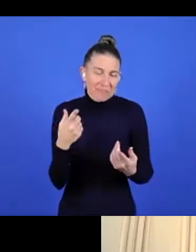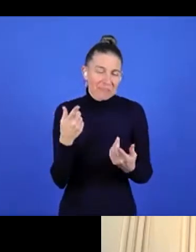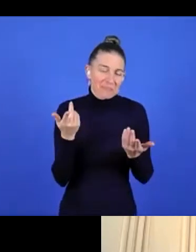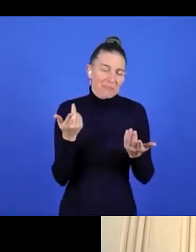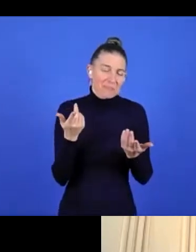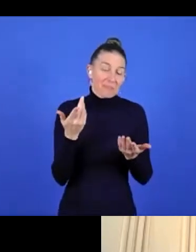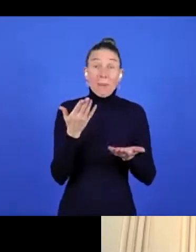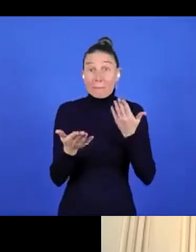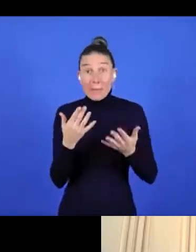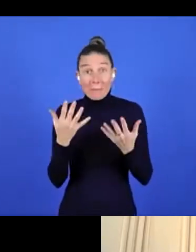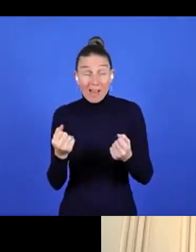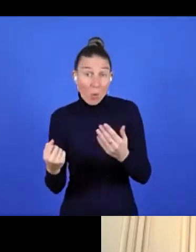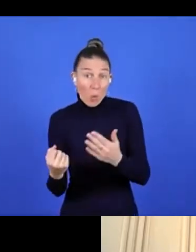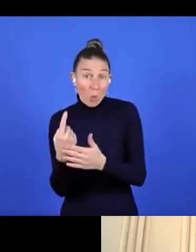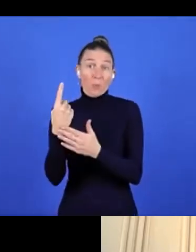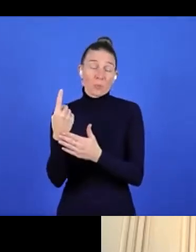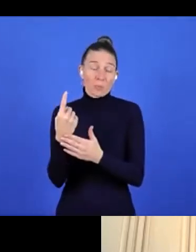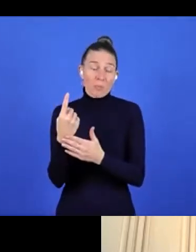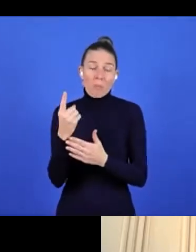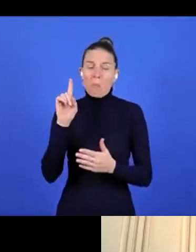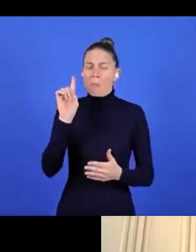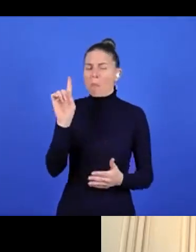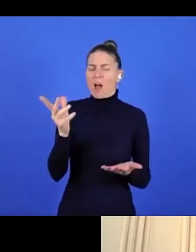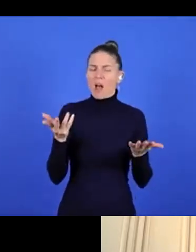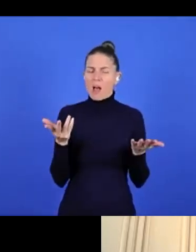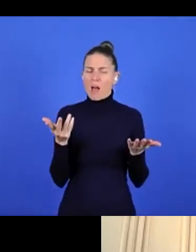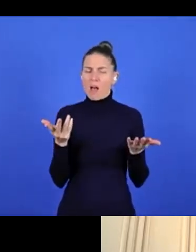a second one. Perhaps I will